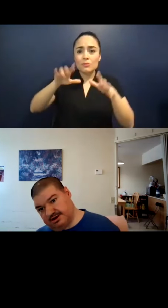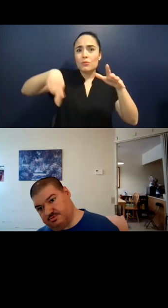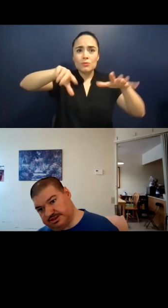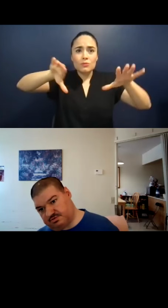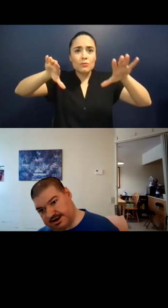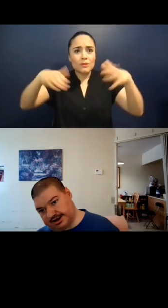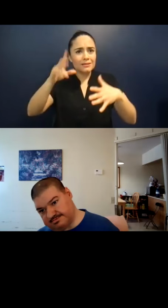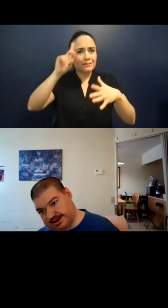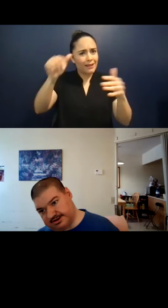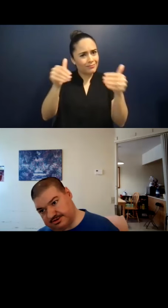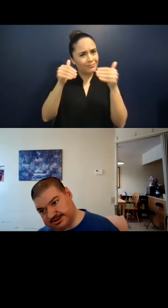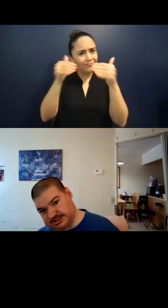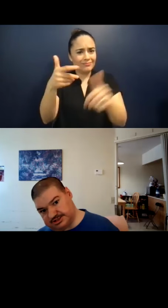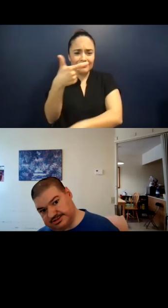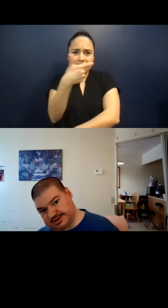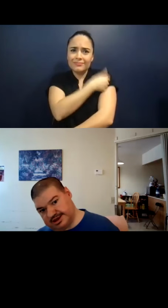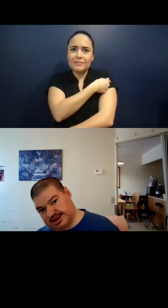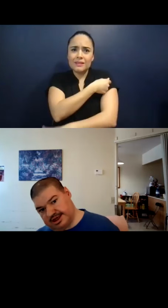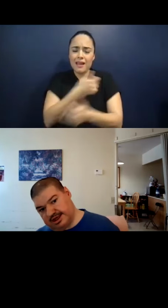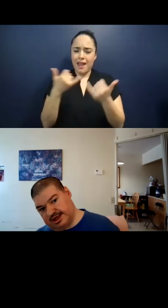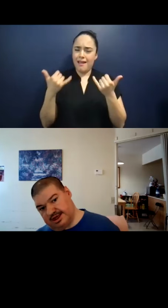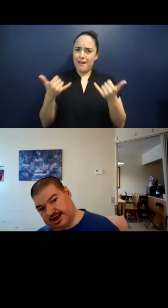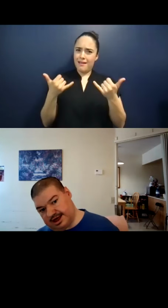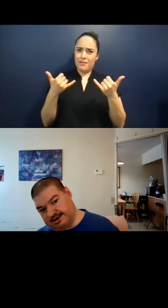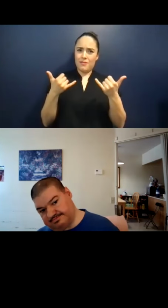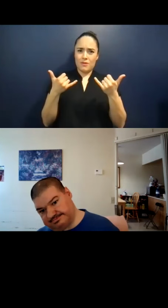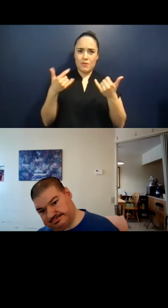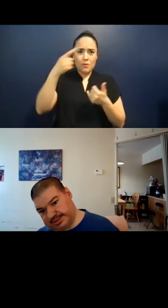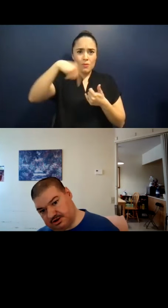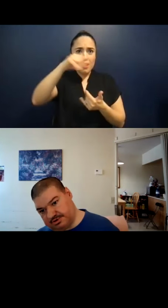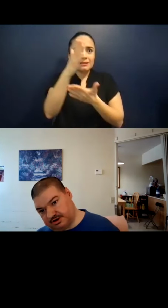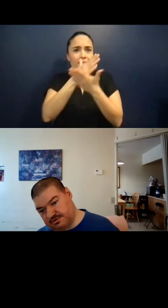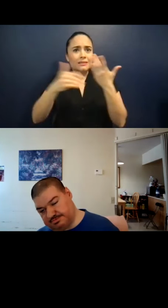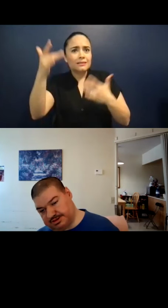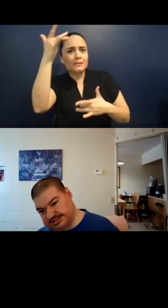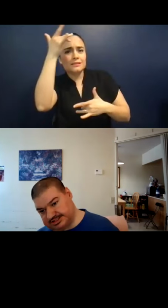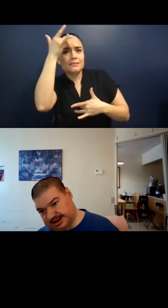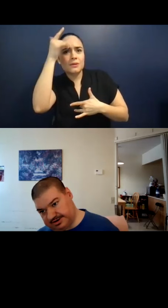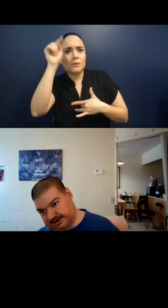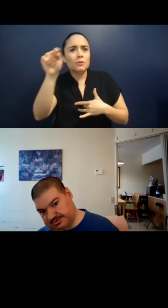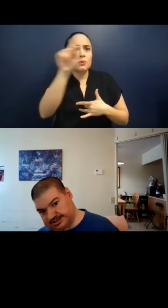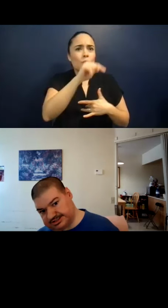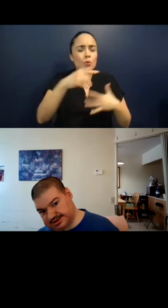We are asking the government in Canada to take the following steps. It'